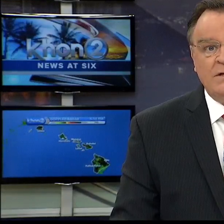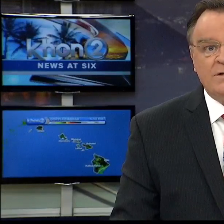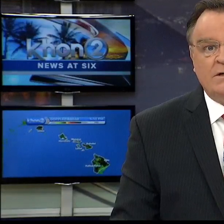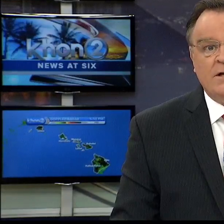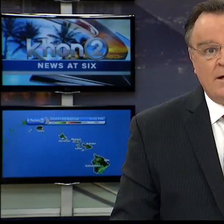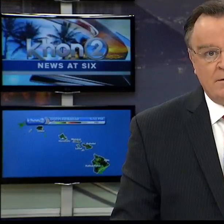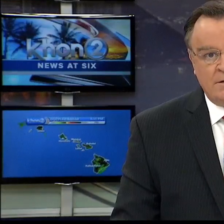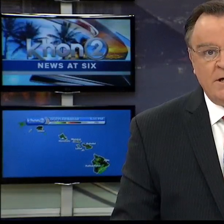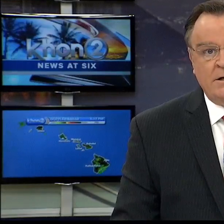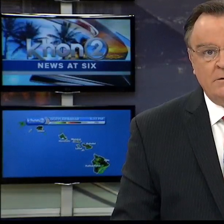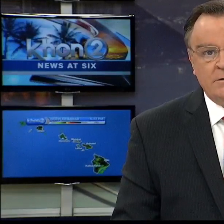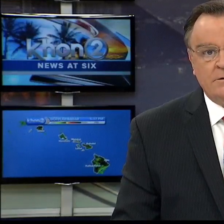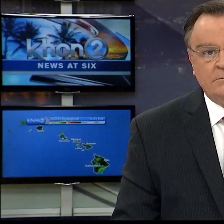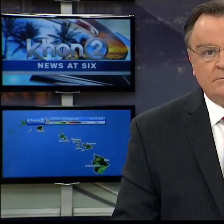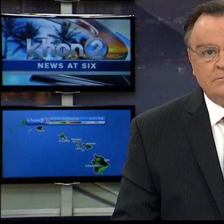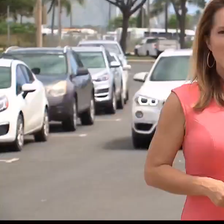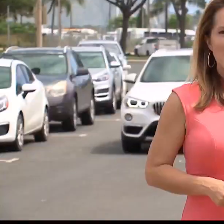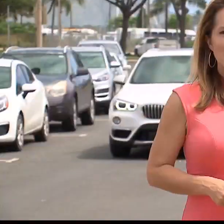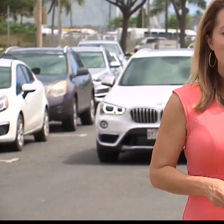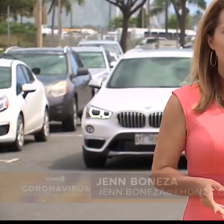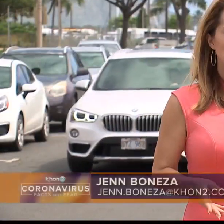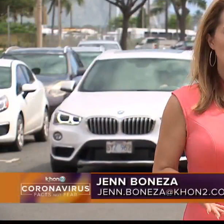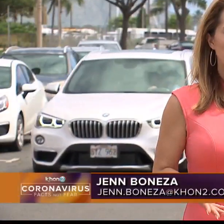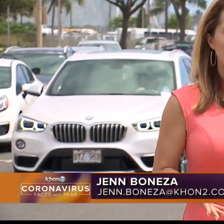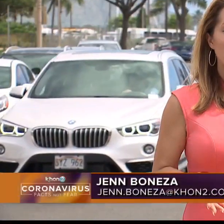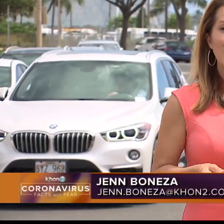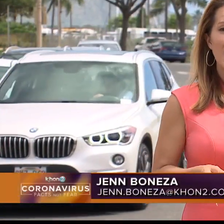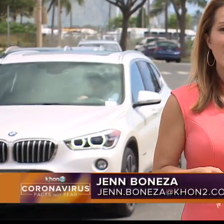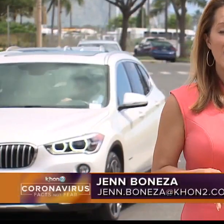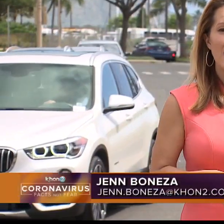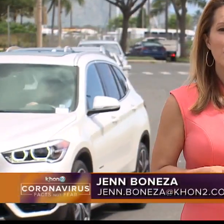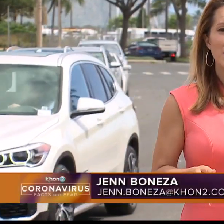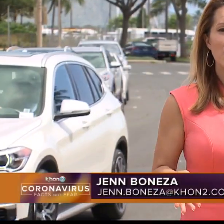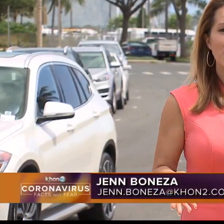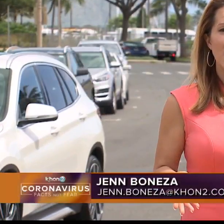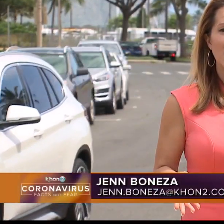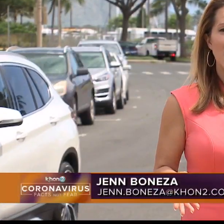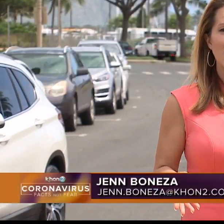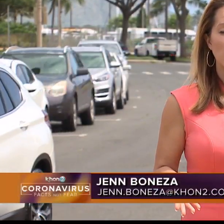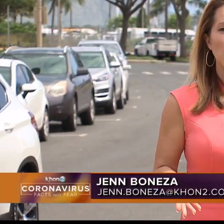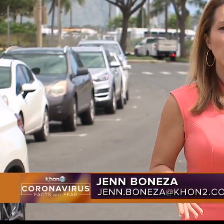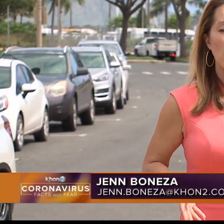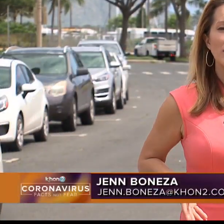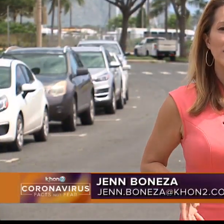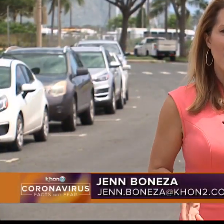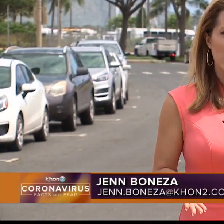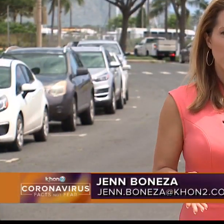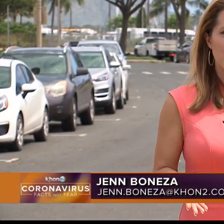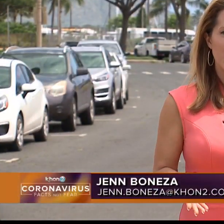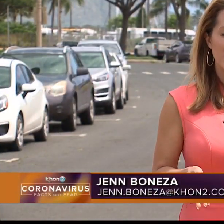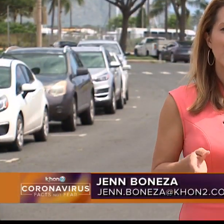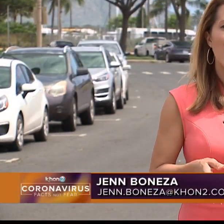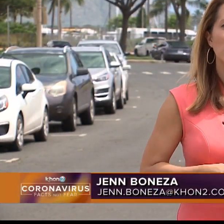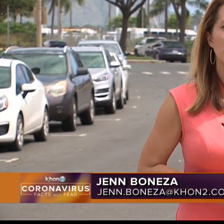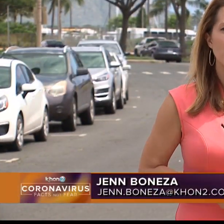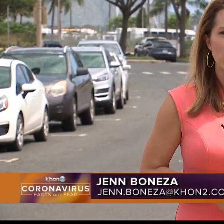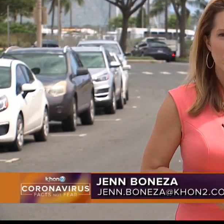" TESTING WILL BEGIN AT 8AM HERE IN KAKAAKO ALONG ILALO STREET. ILALO STREET WILL BE CLOSED BETWEEN WARD AVENUE AND CORAL STREET. OFFICIALS ARE ASKING PEOPLE TO AVOID THE AREA UNLESS THEY NEED TO BE TESTED."